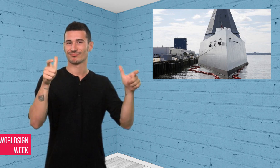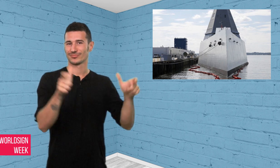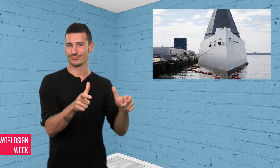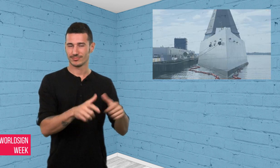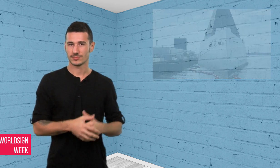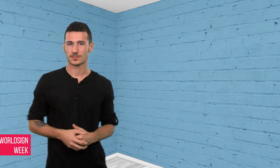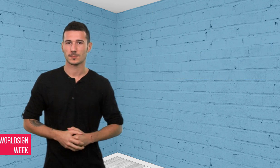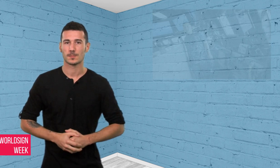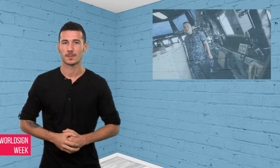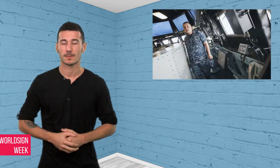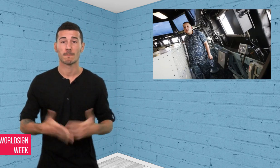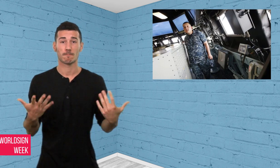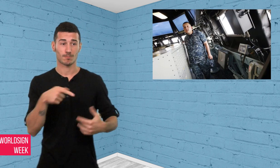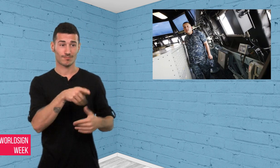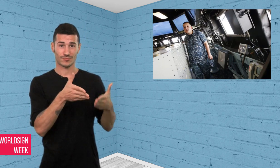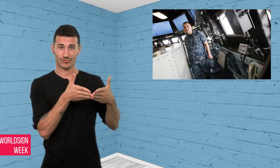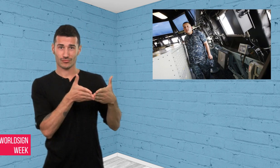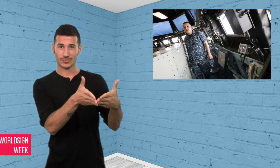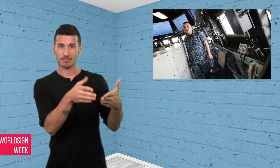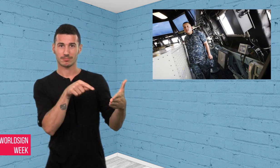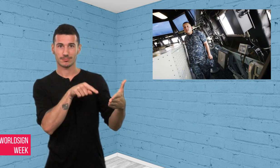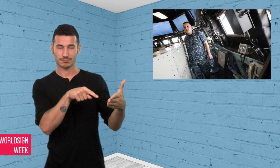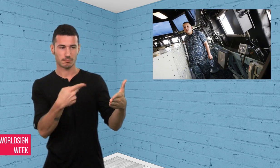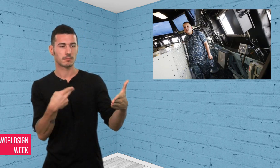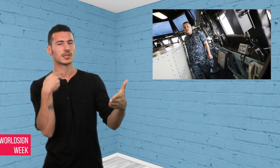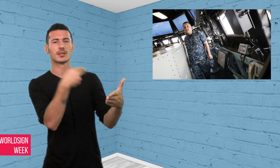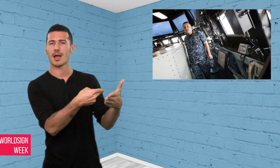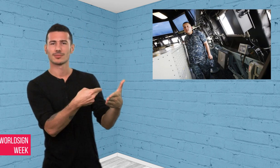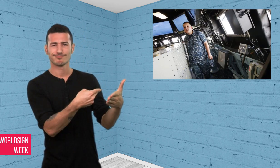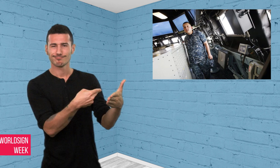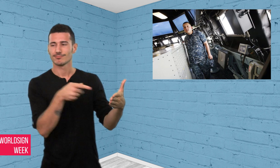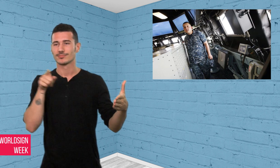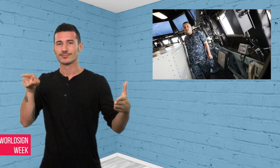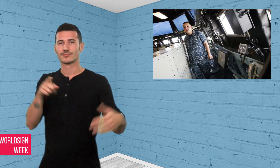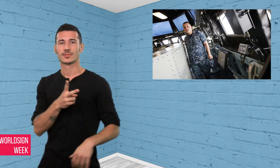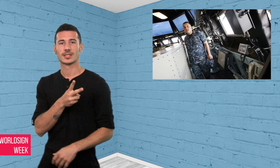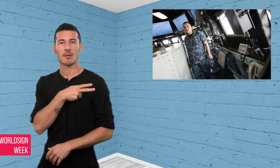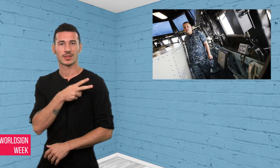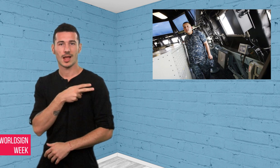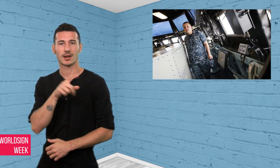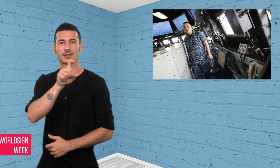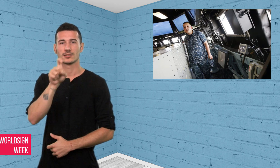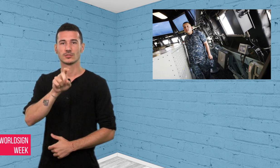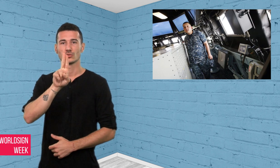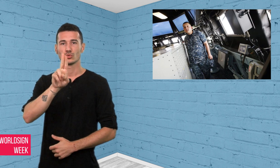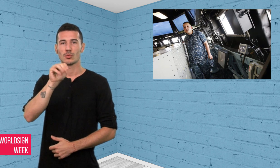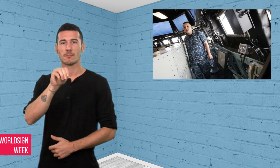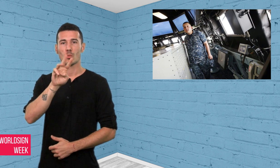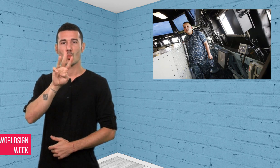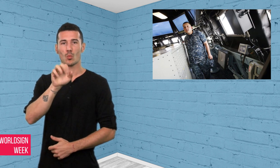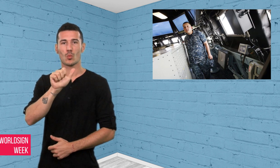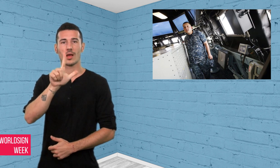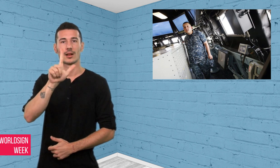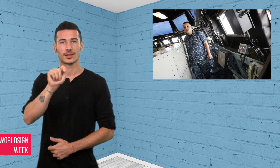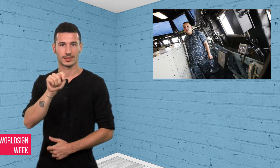The ship is named after the late Admiral